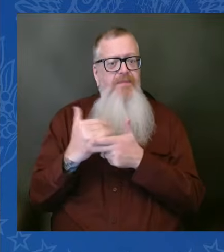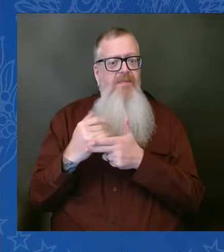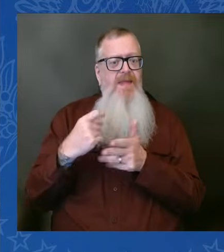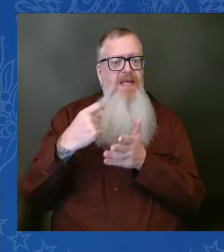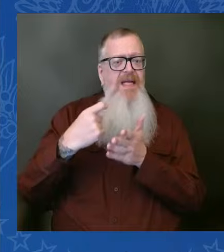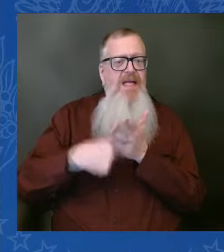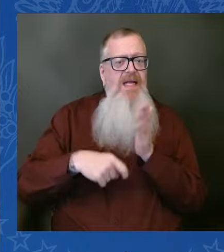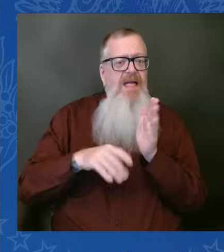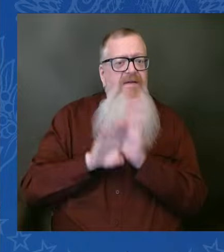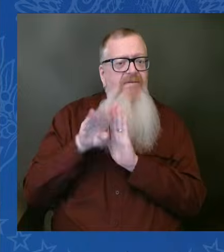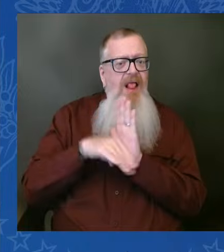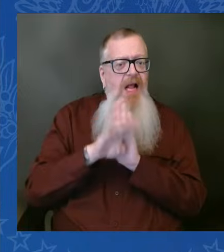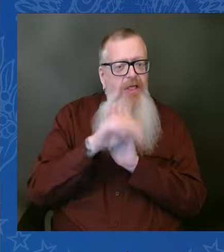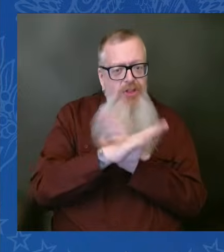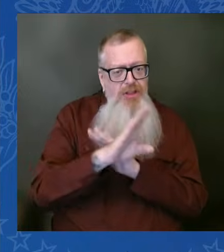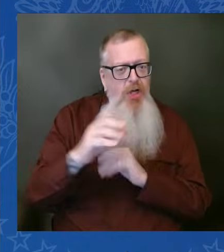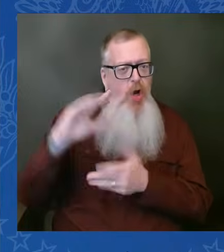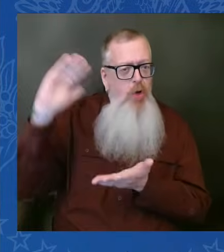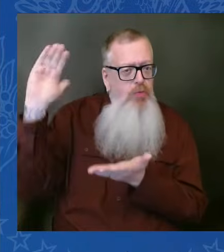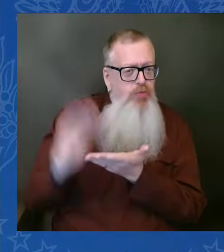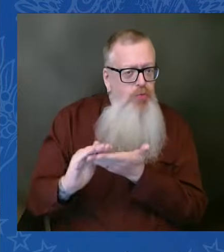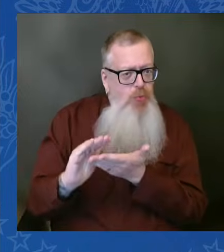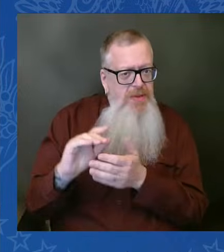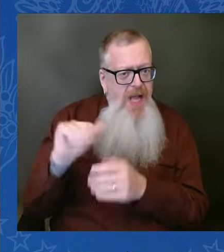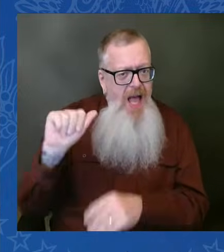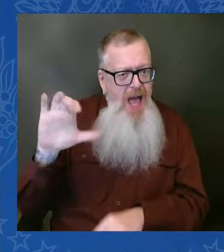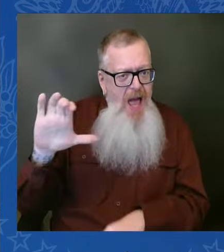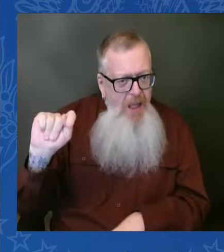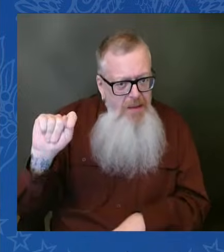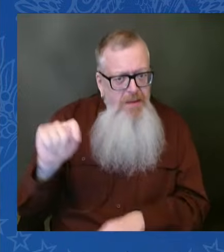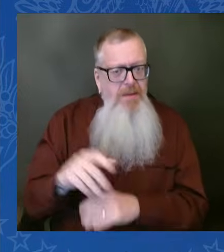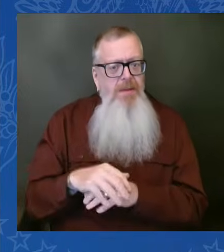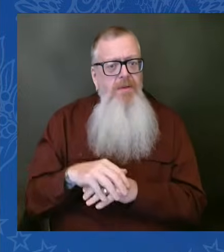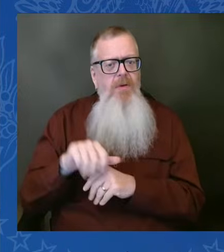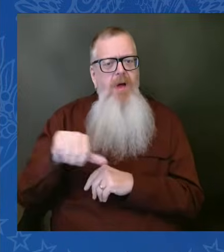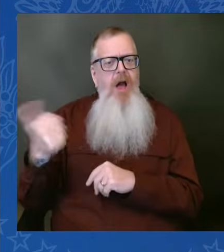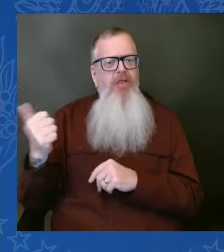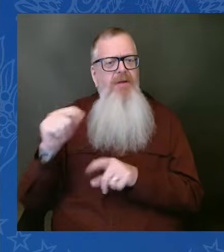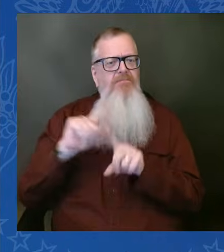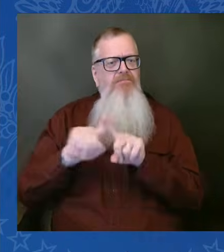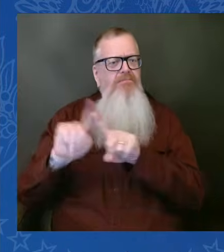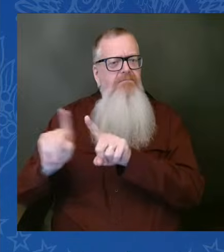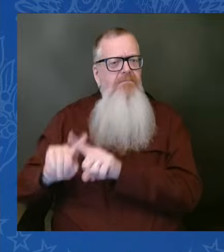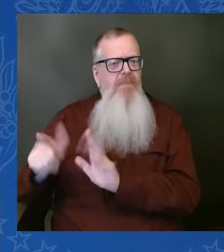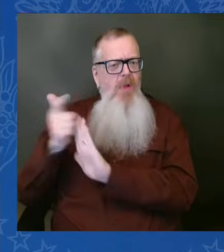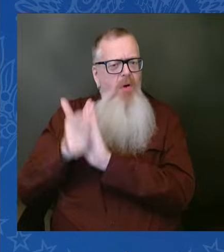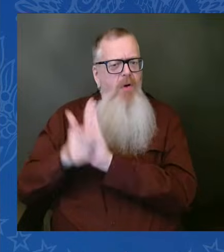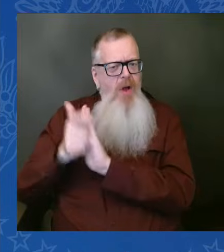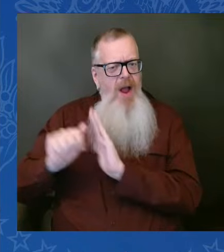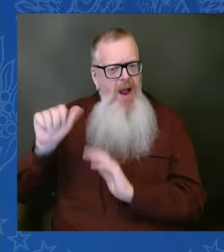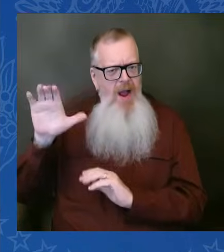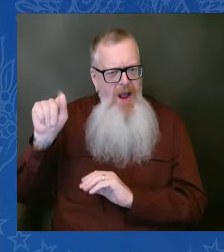I'm delighted to introduce Cecilia Rouse, who has served as President Brookings for about a year now. Before taking this role,